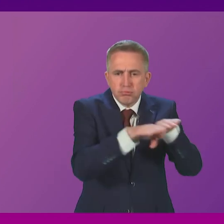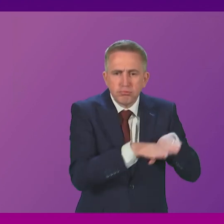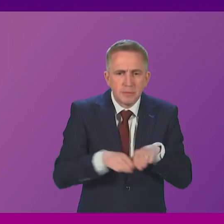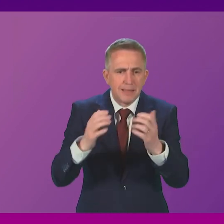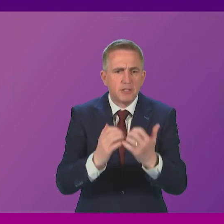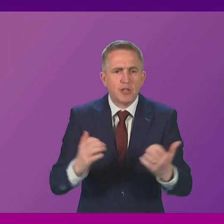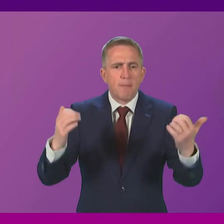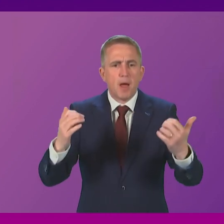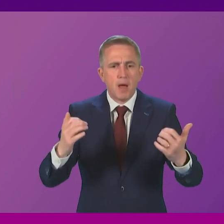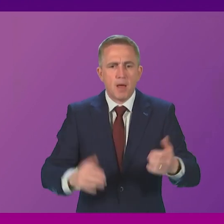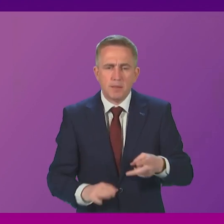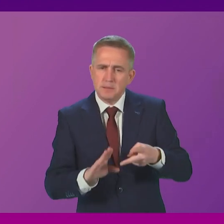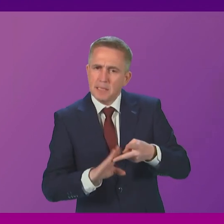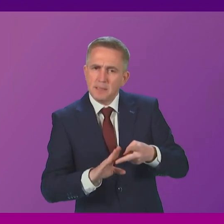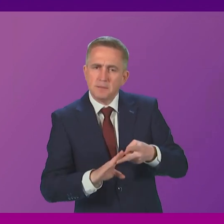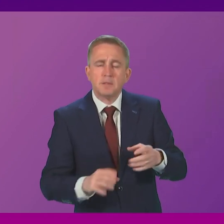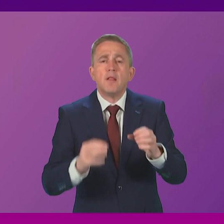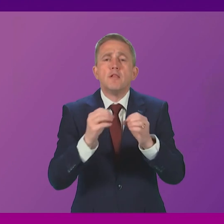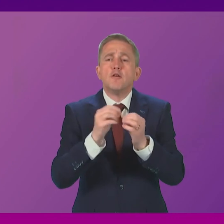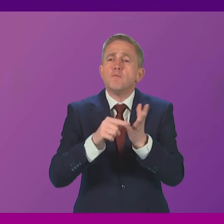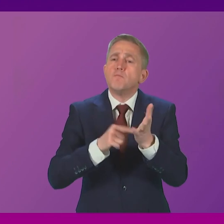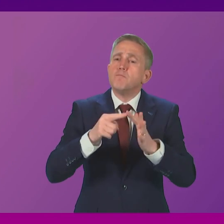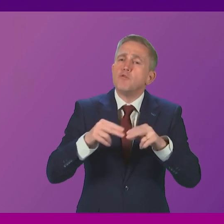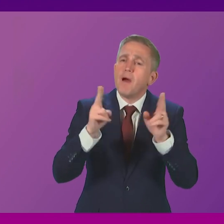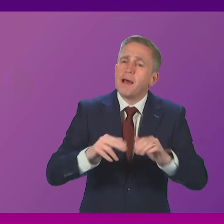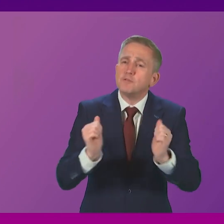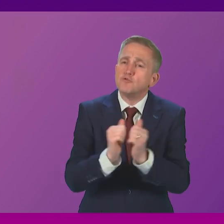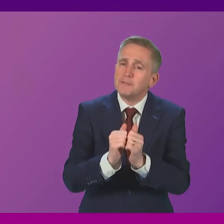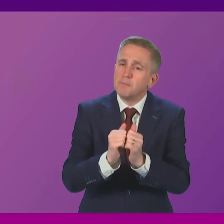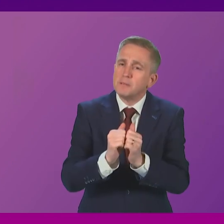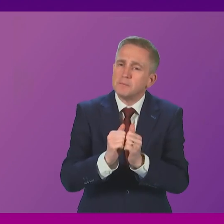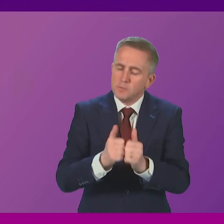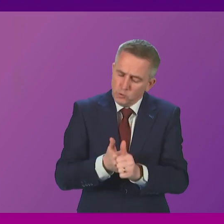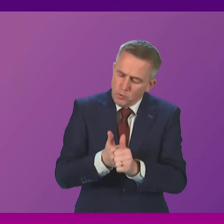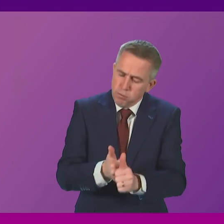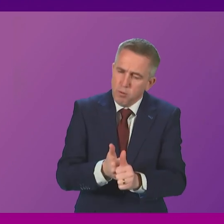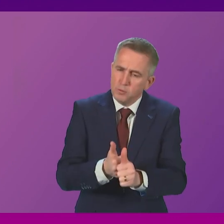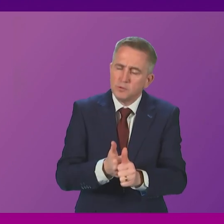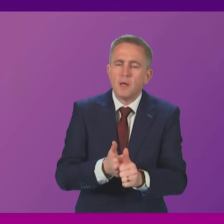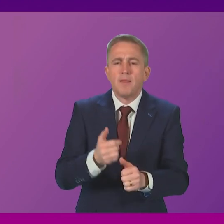Secondly, the Bute house agreement reflects the pro-independence ambition that Scotland